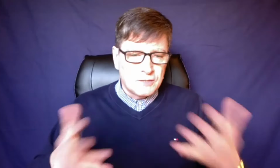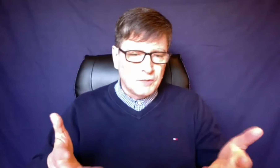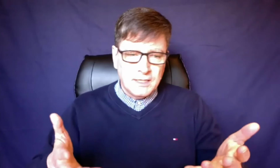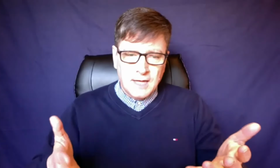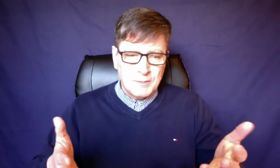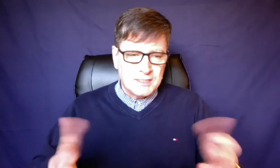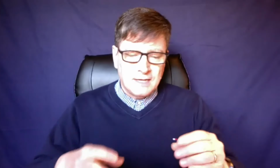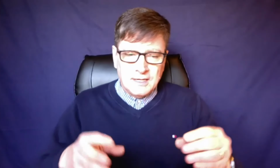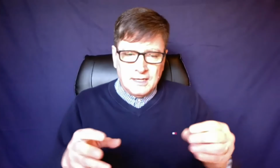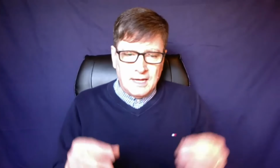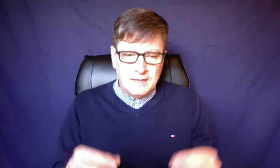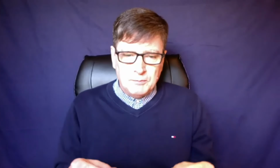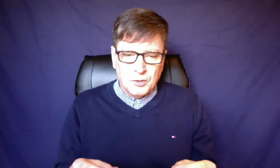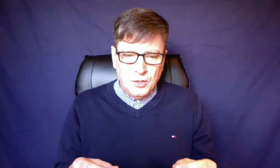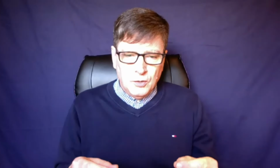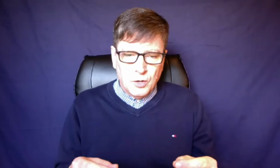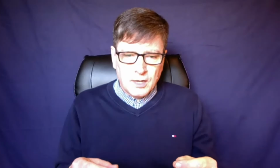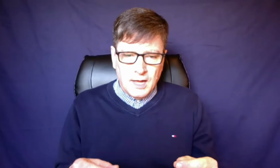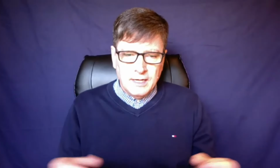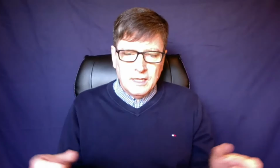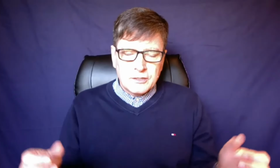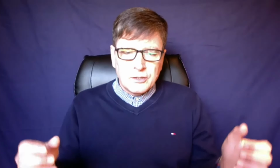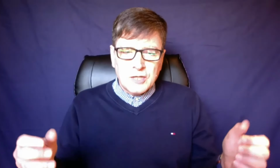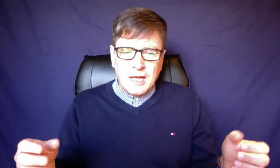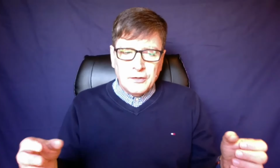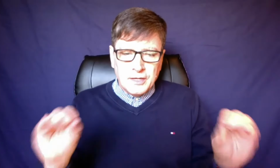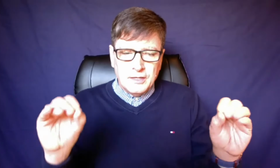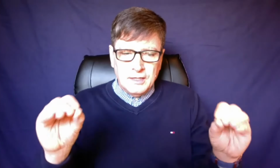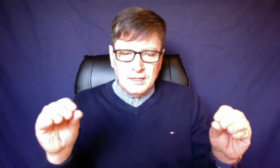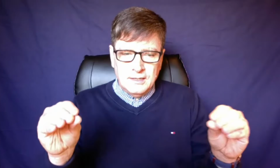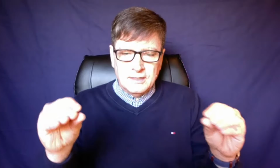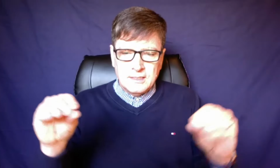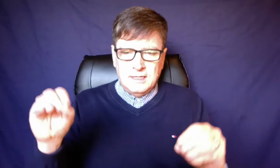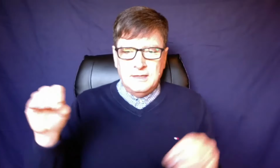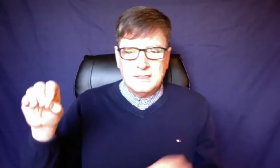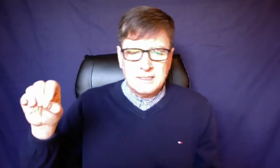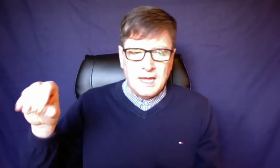little finger has to stick out and your thumb has to stick out. Or the